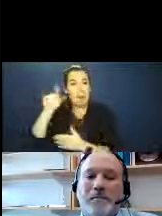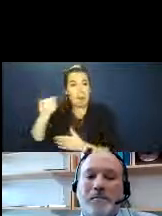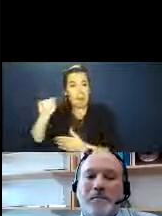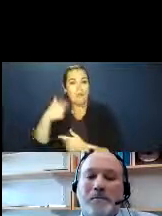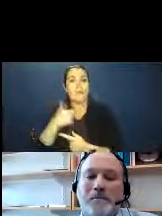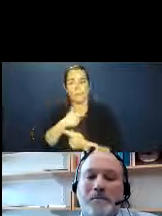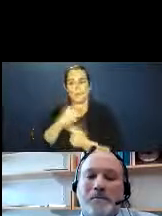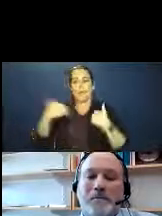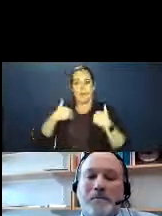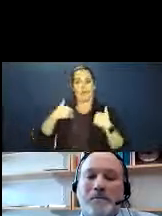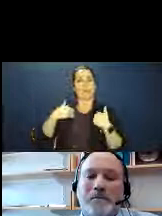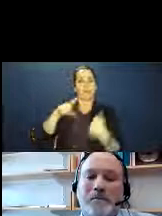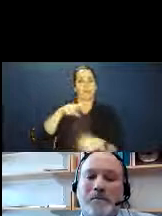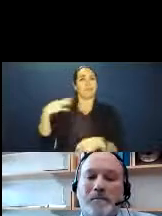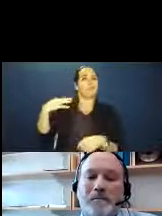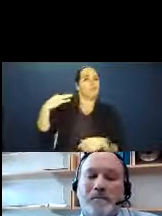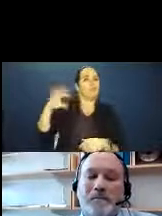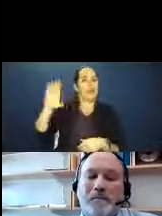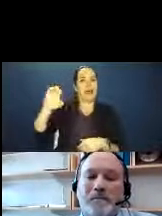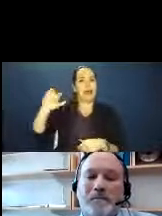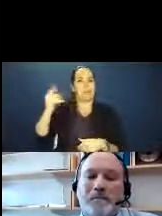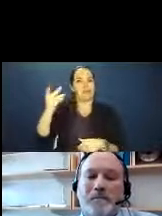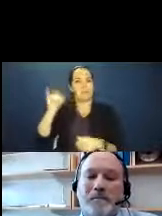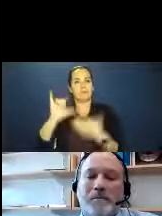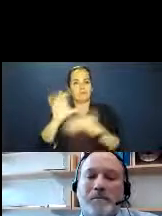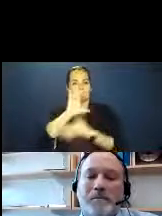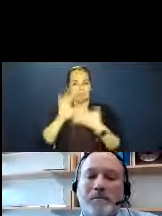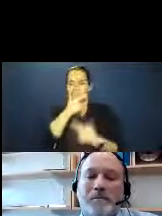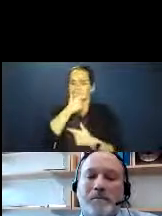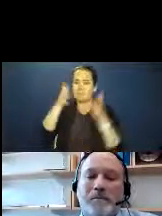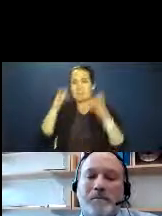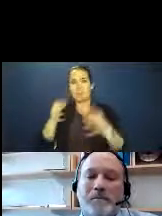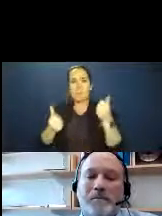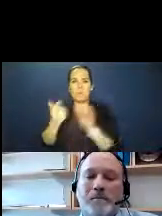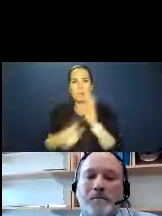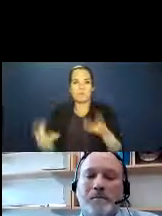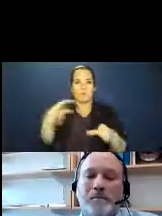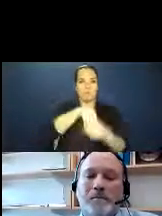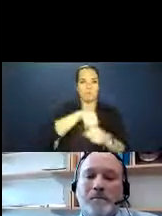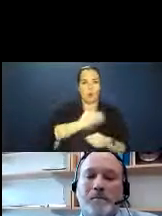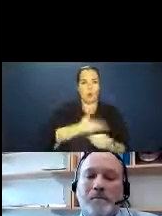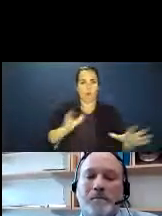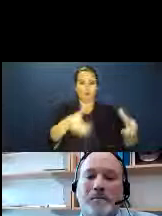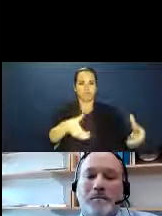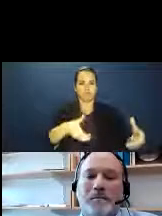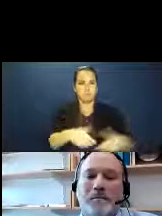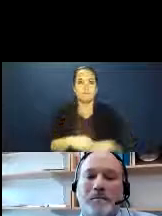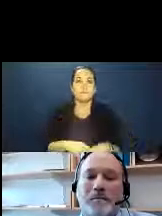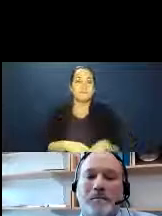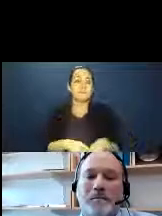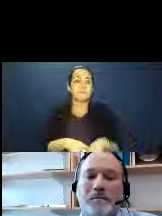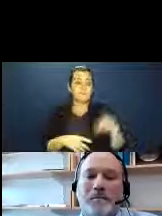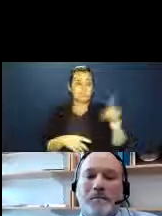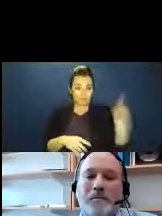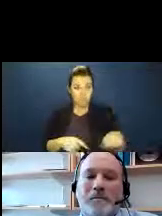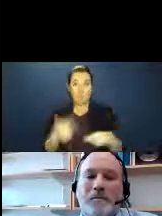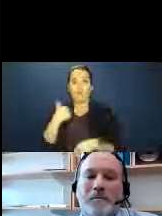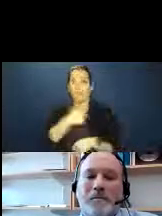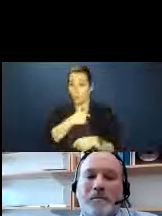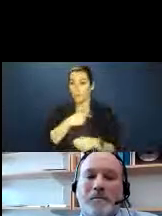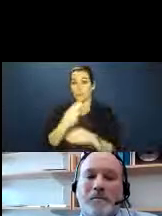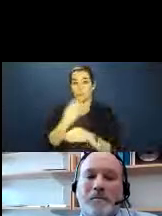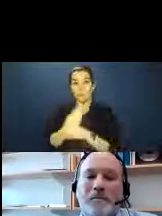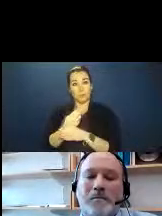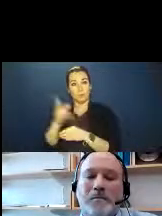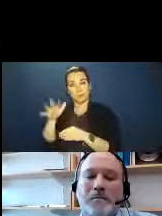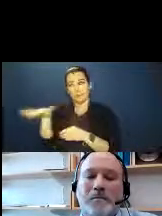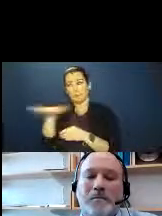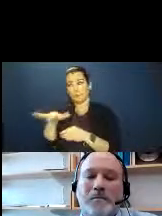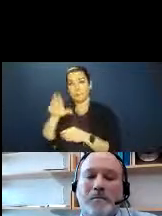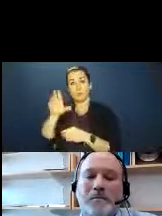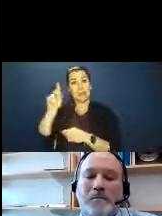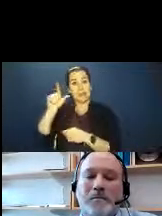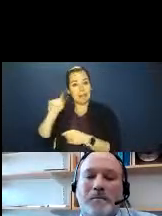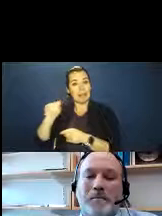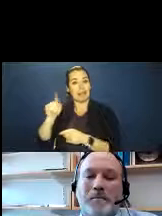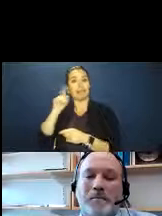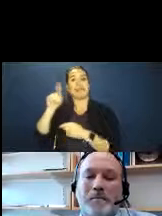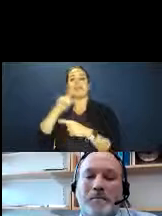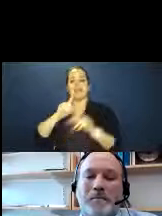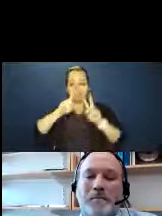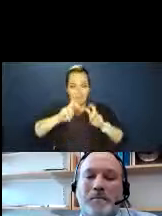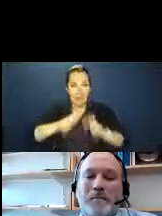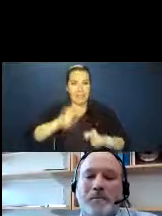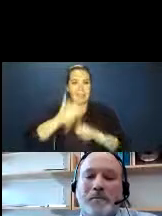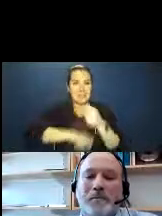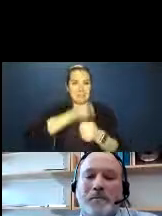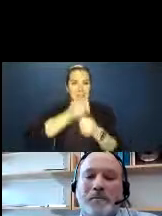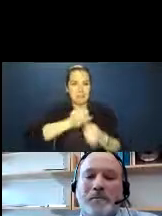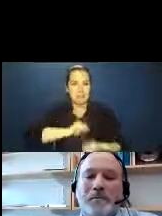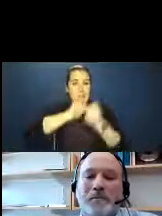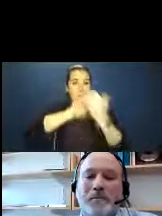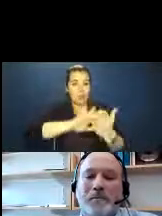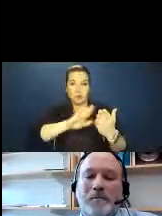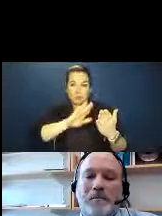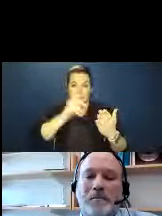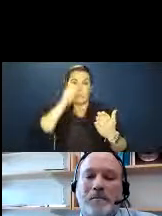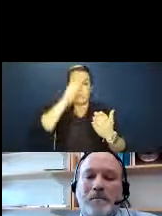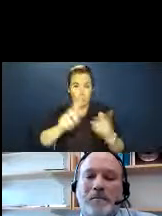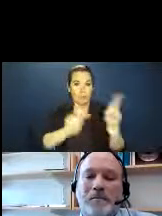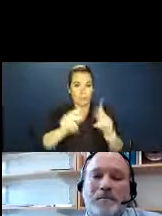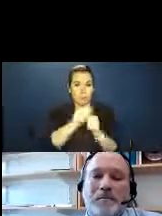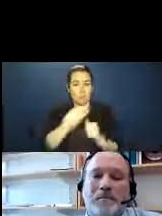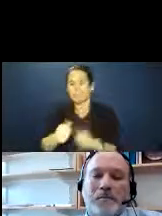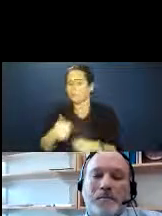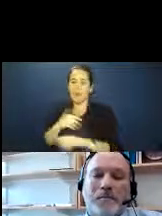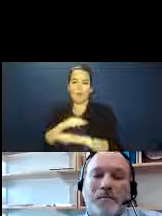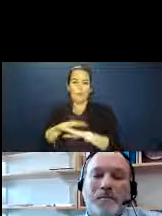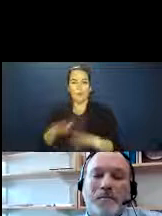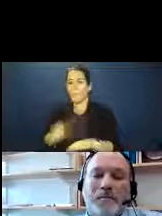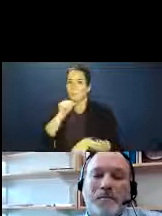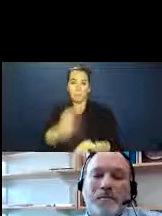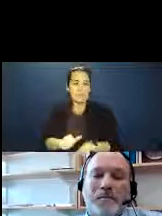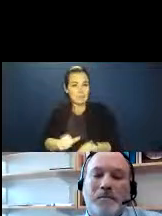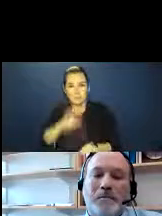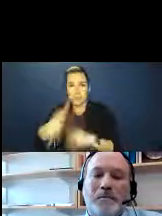To create the compendium, we conduct a literature search each year on the topics that I just described. We obtain articles from a host of online journal sources, conference presentations, and working papers and dissertations. After completing the literature search, we apply